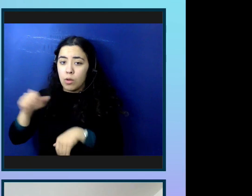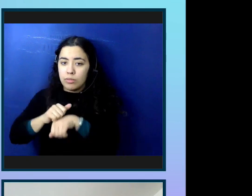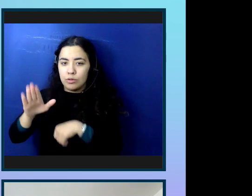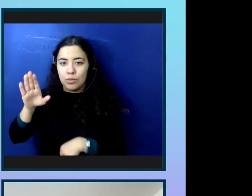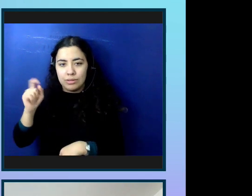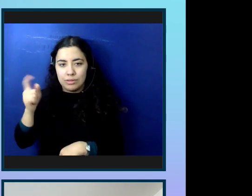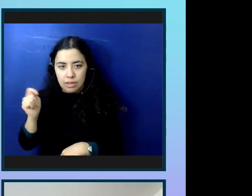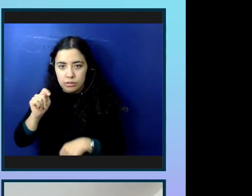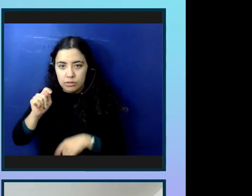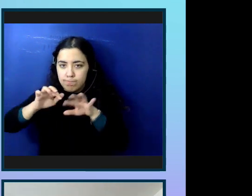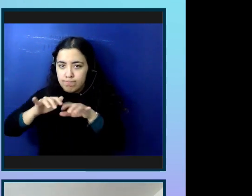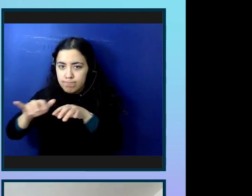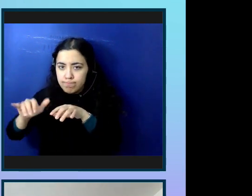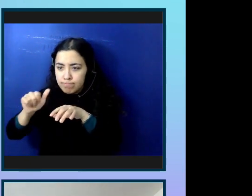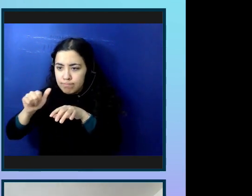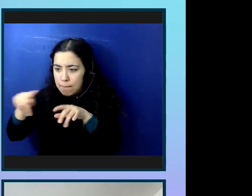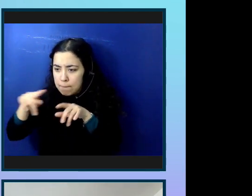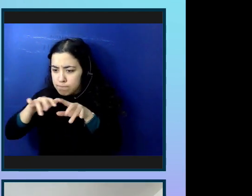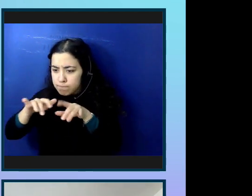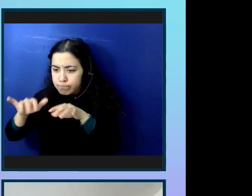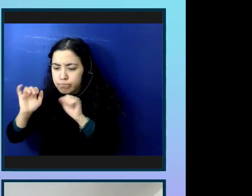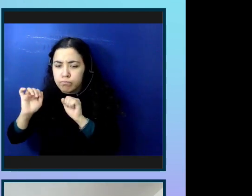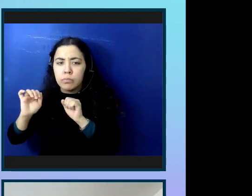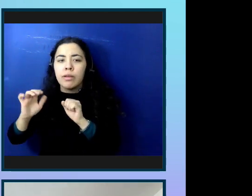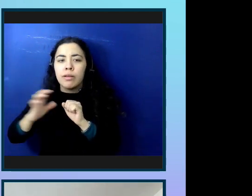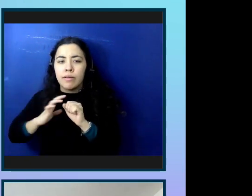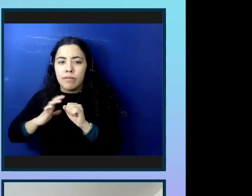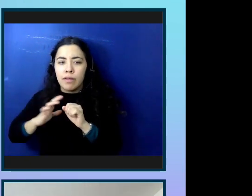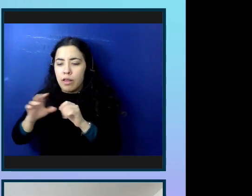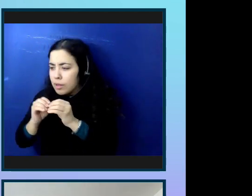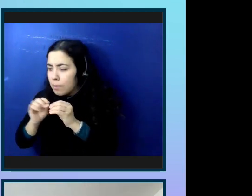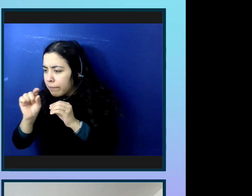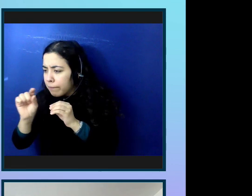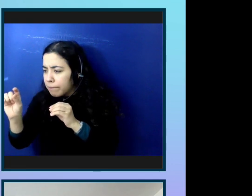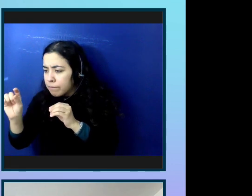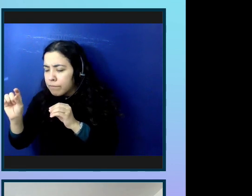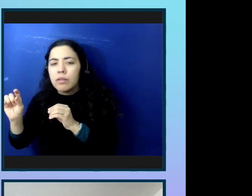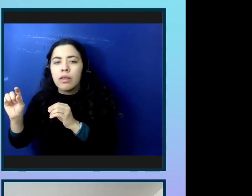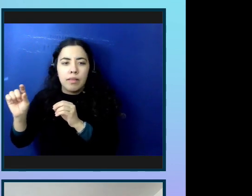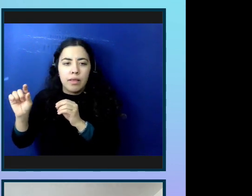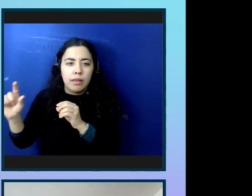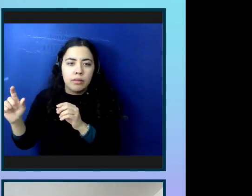grab that number and pull it over to this application. Now, when you have to either memorize